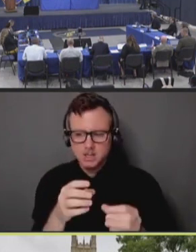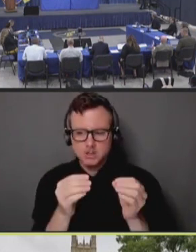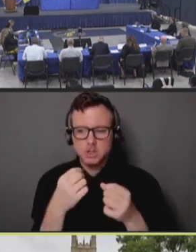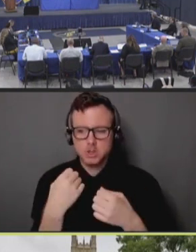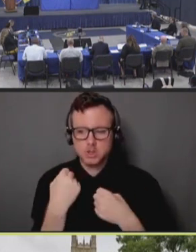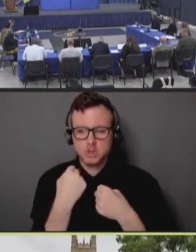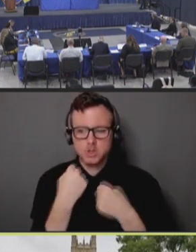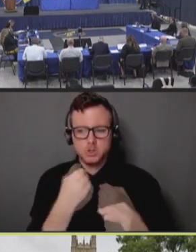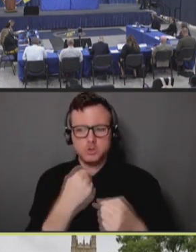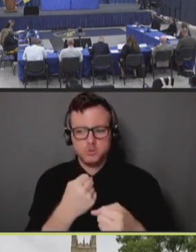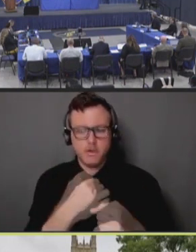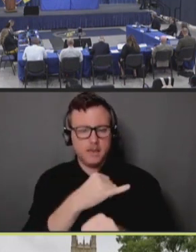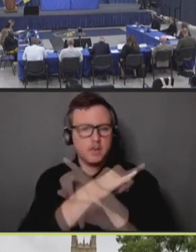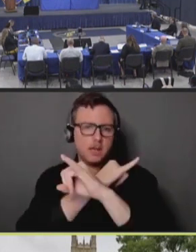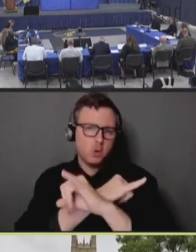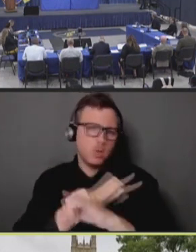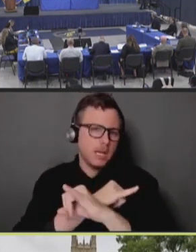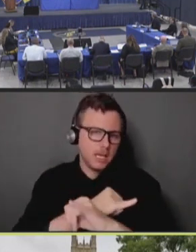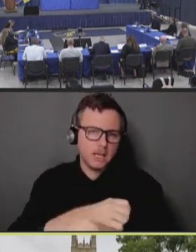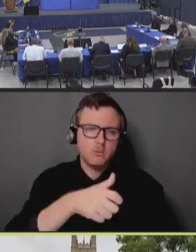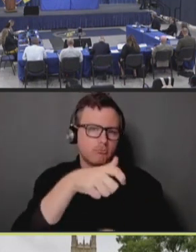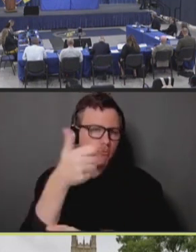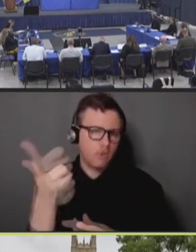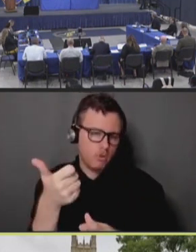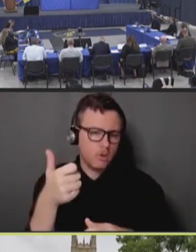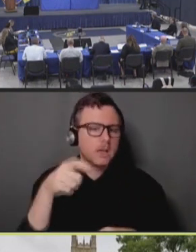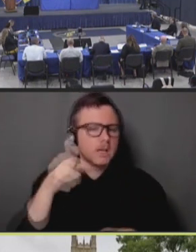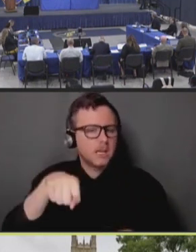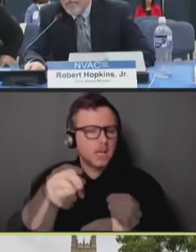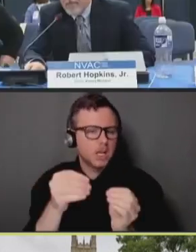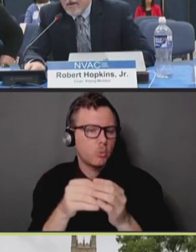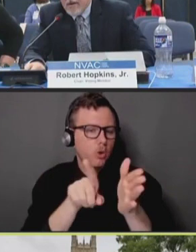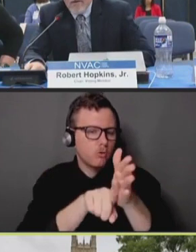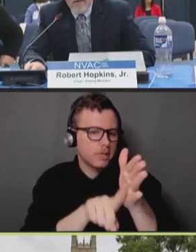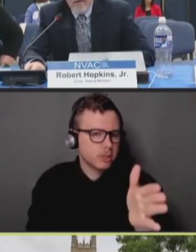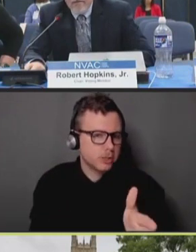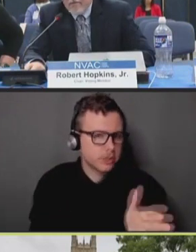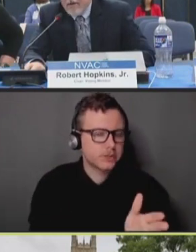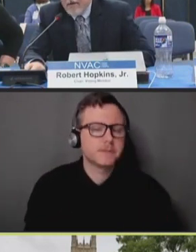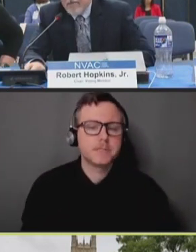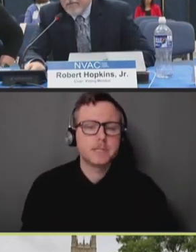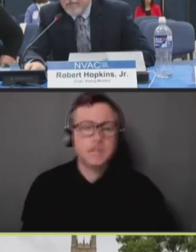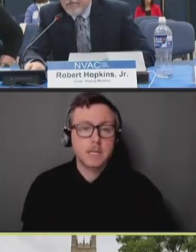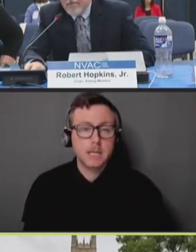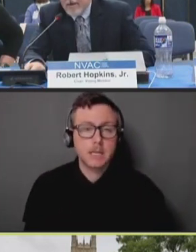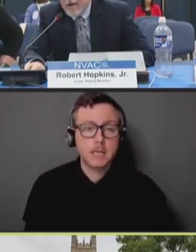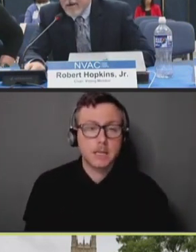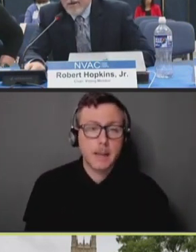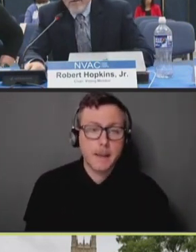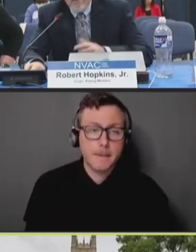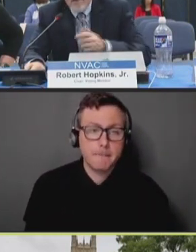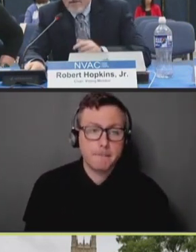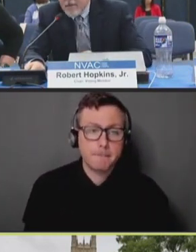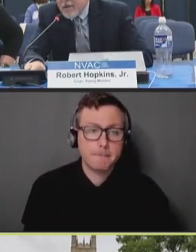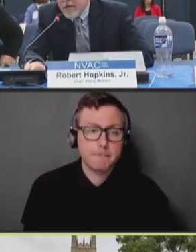So, it needs further investigation.